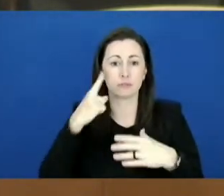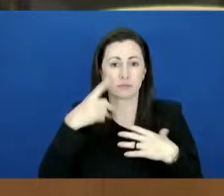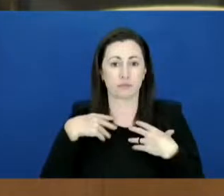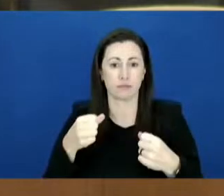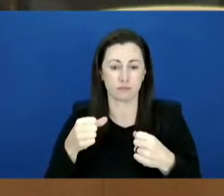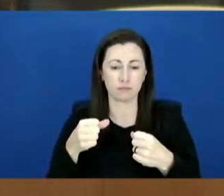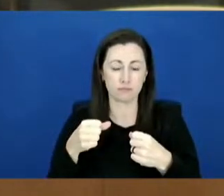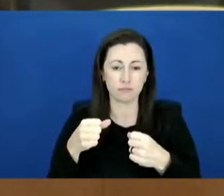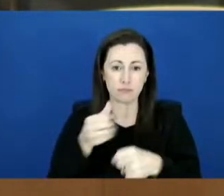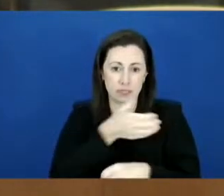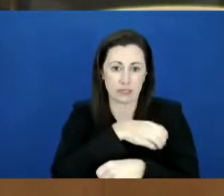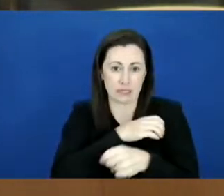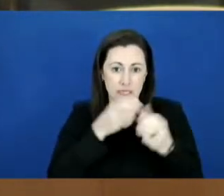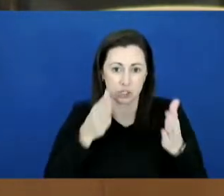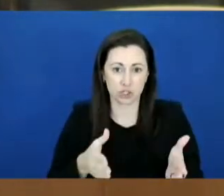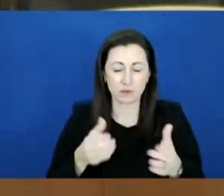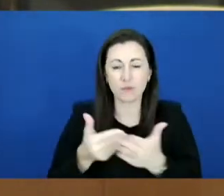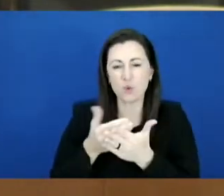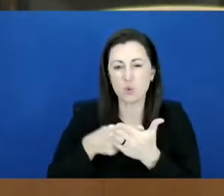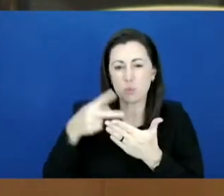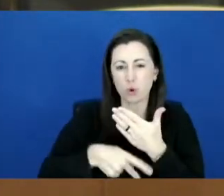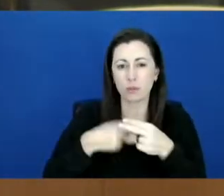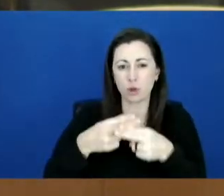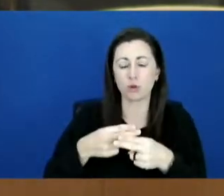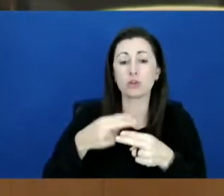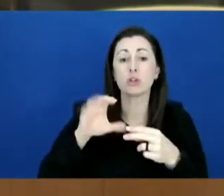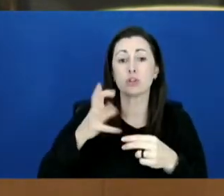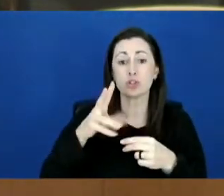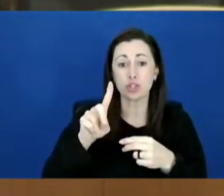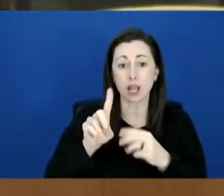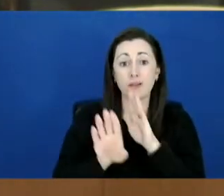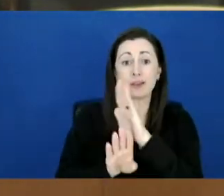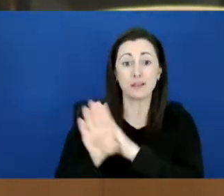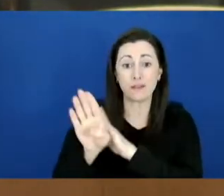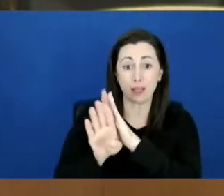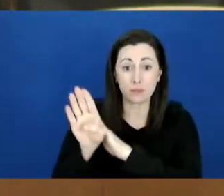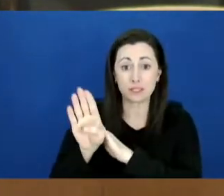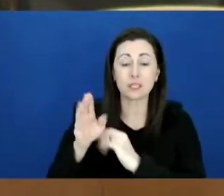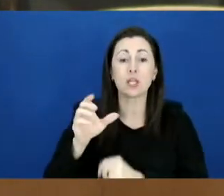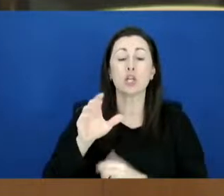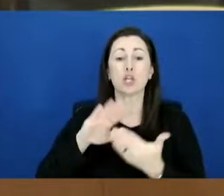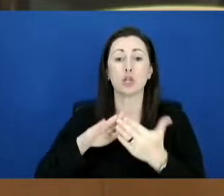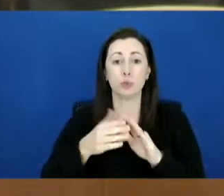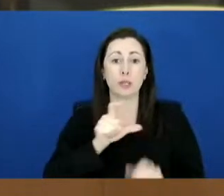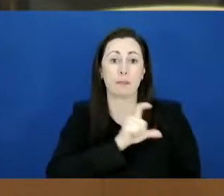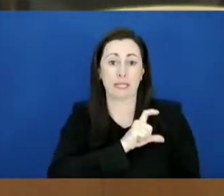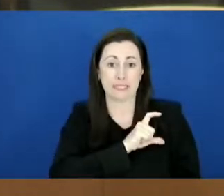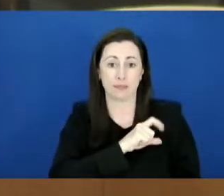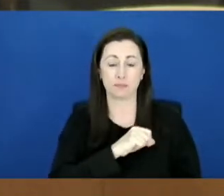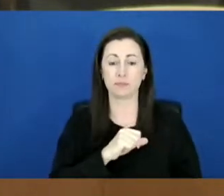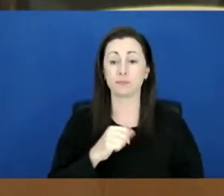MENTAL HEALTH CLINICIANS, FOR A